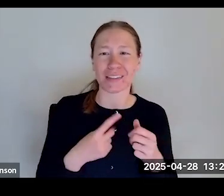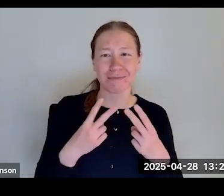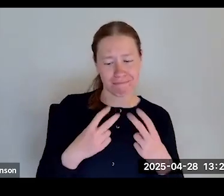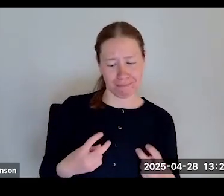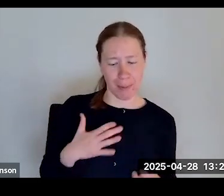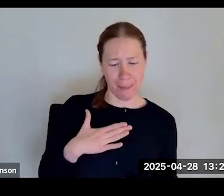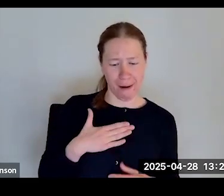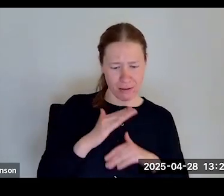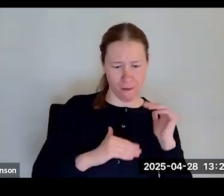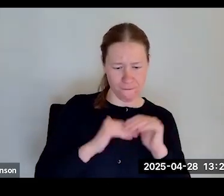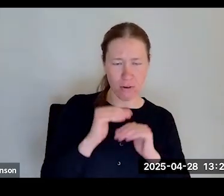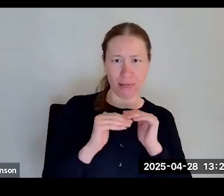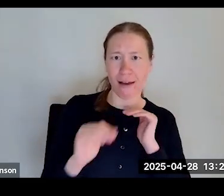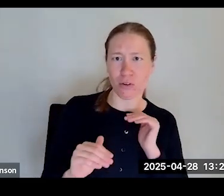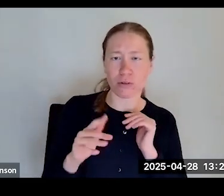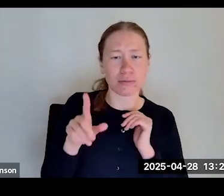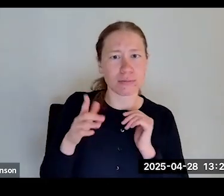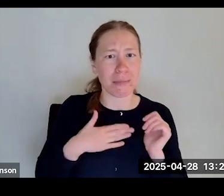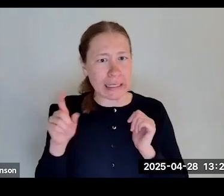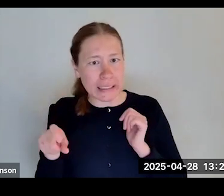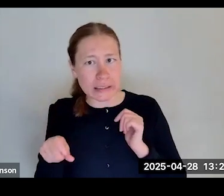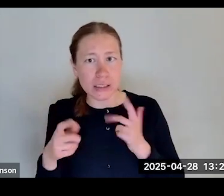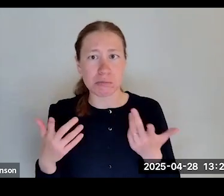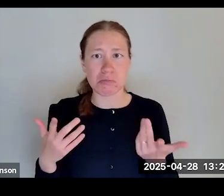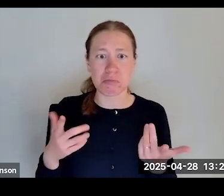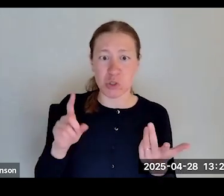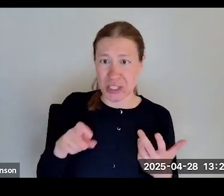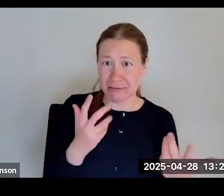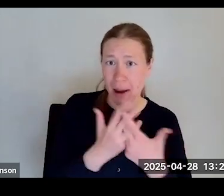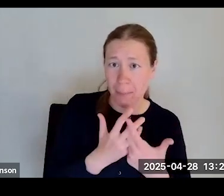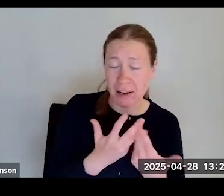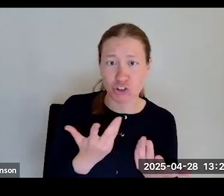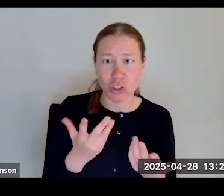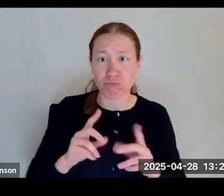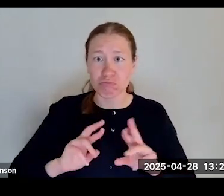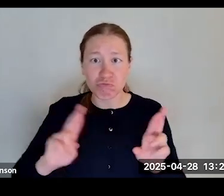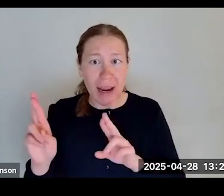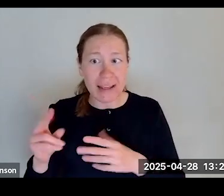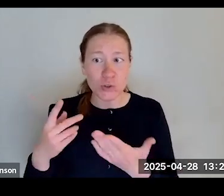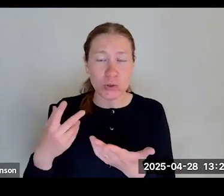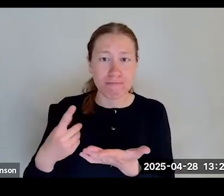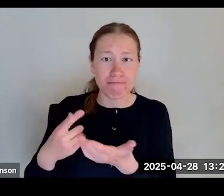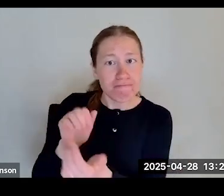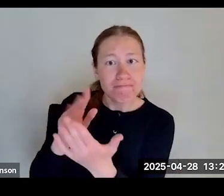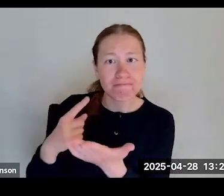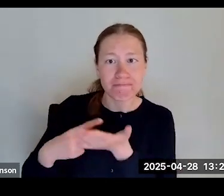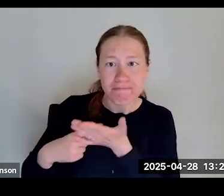So do you need an accommodation? Are you comfortable having those dialogues? Do you want to go through that interactive process